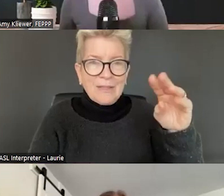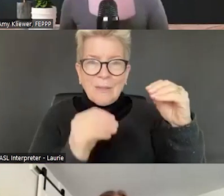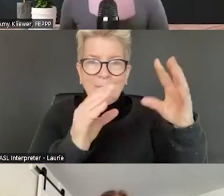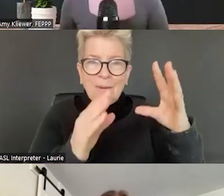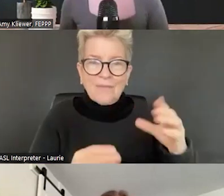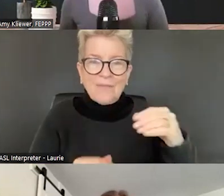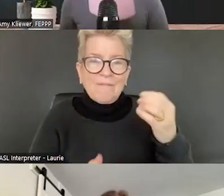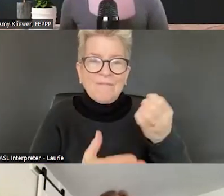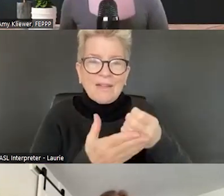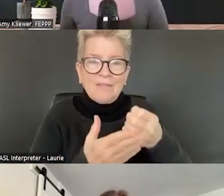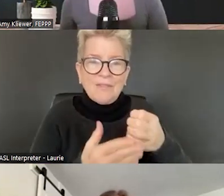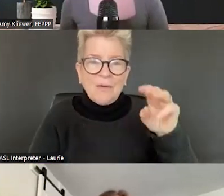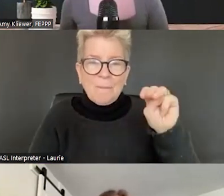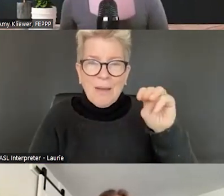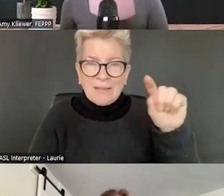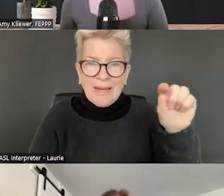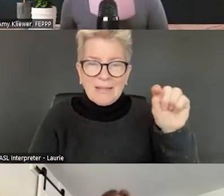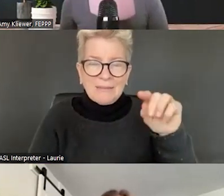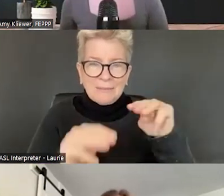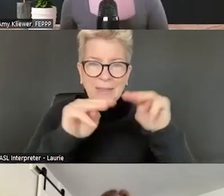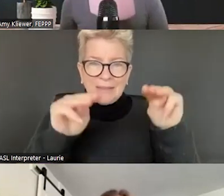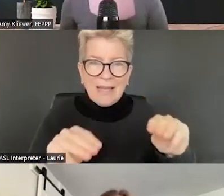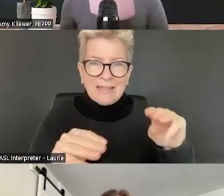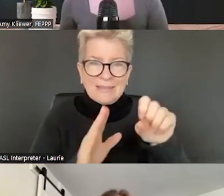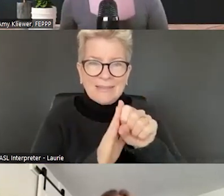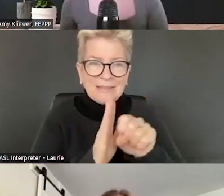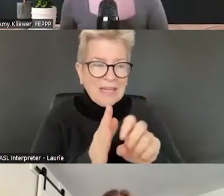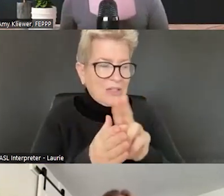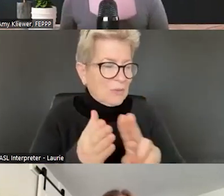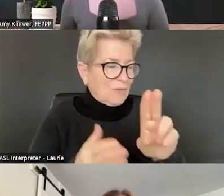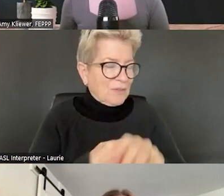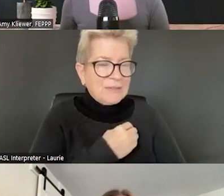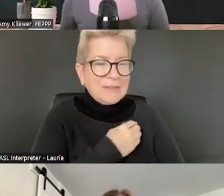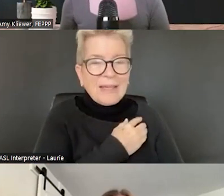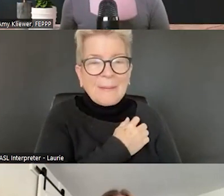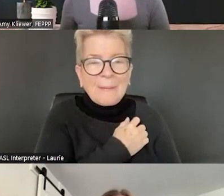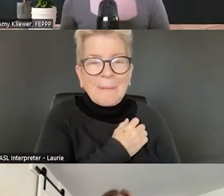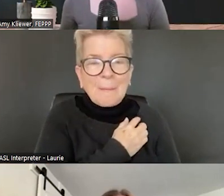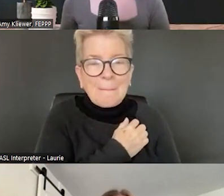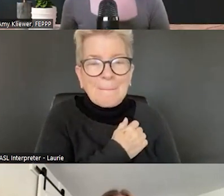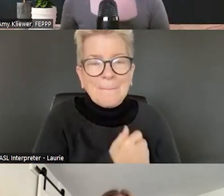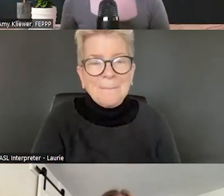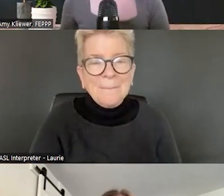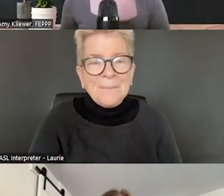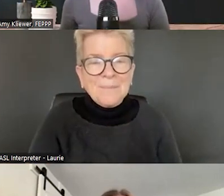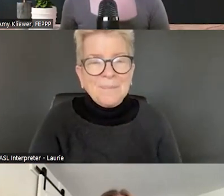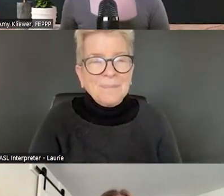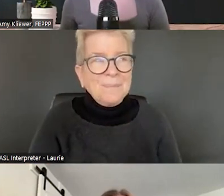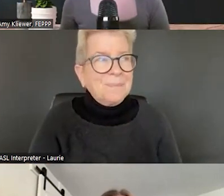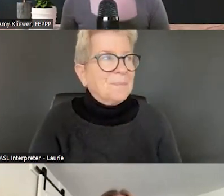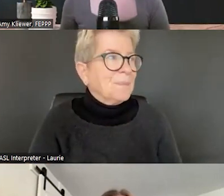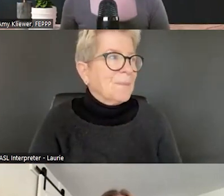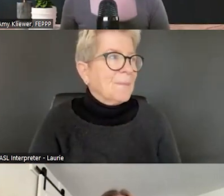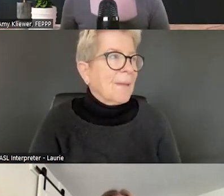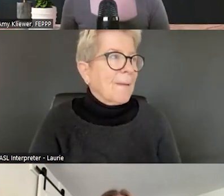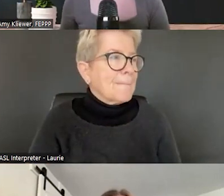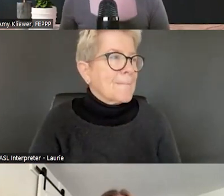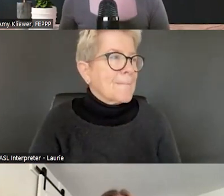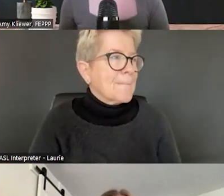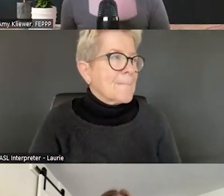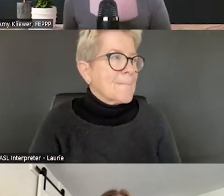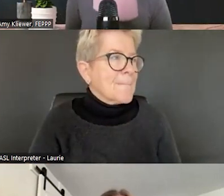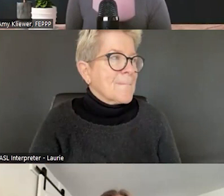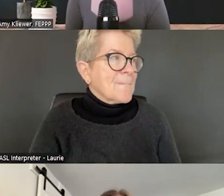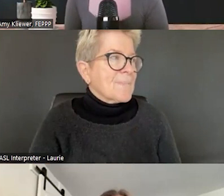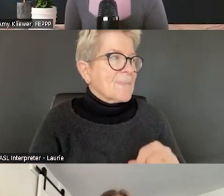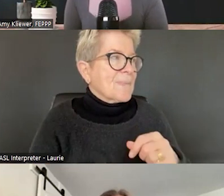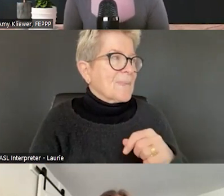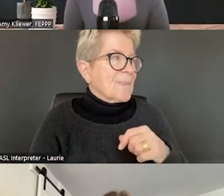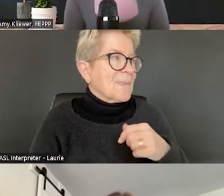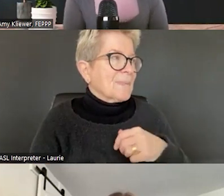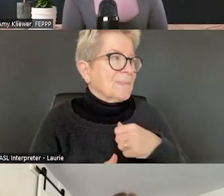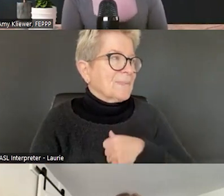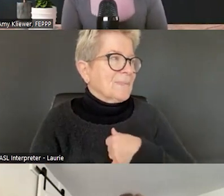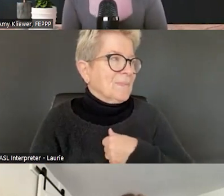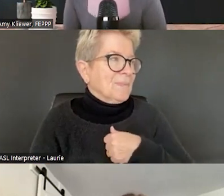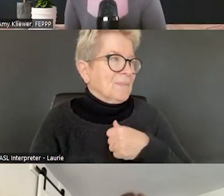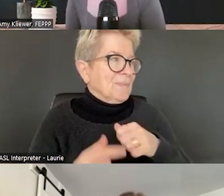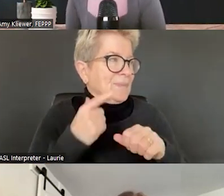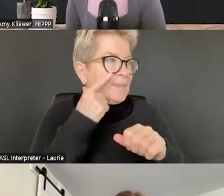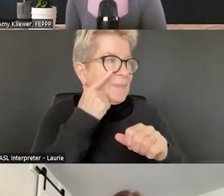State University. So Dr Carly Urban is a professor of Economics at Montana State